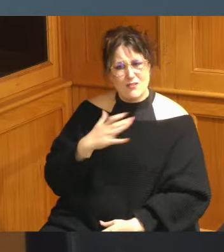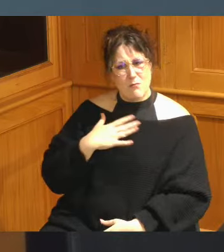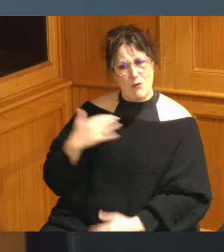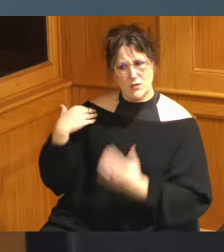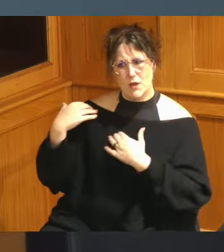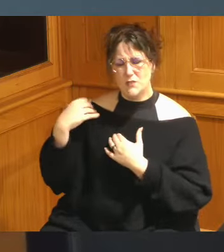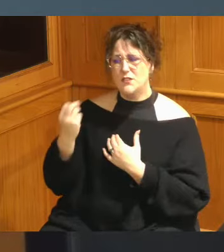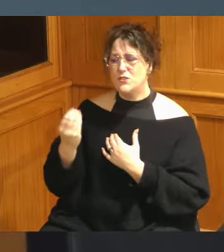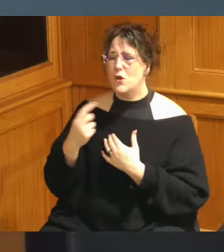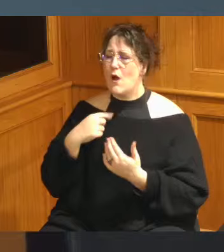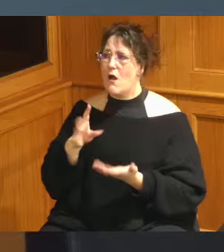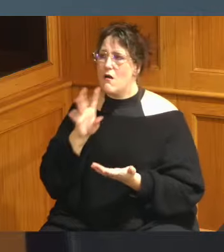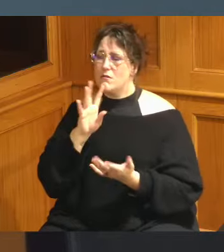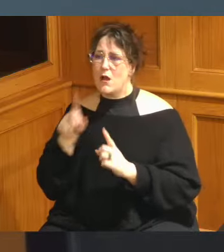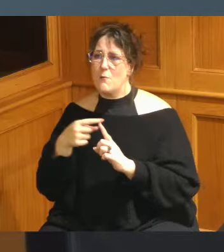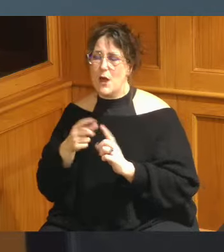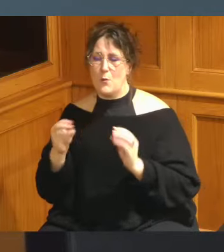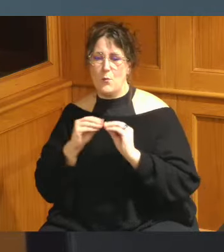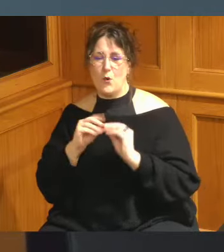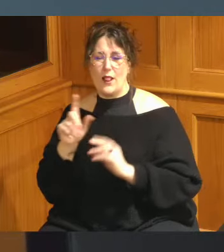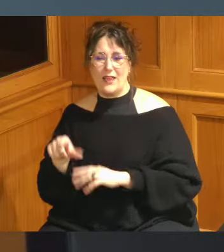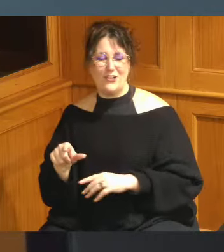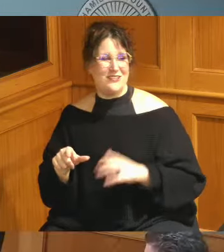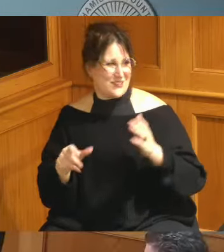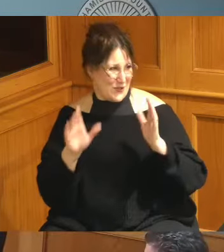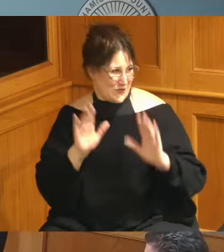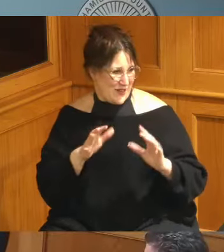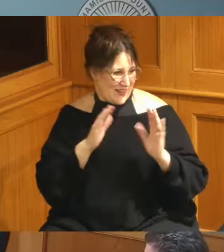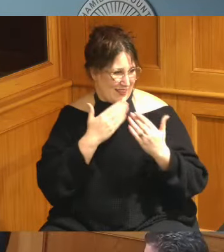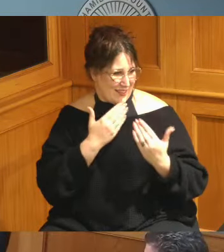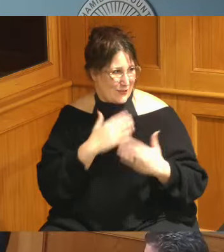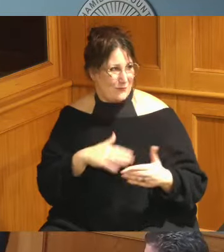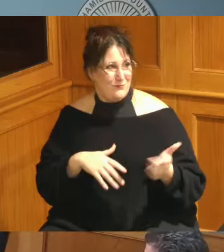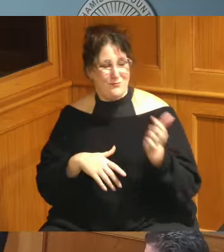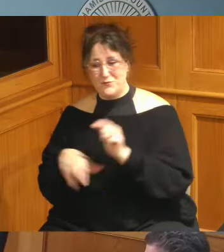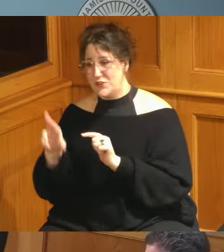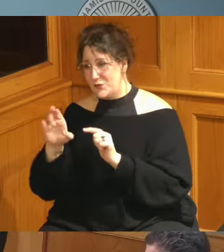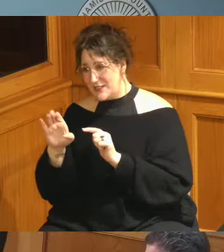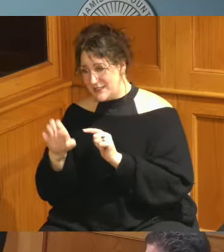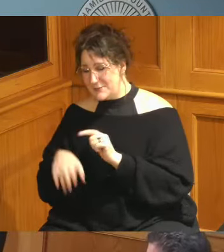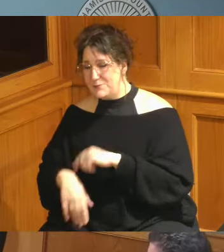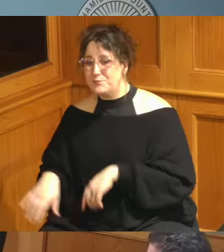I'll talk about the staff a little later. Great. Thank you, Commissioner Reece. yes,